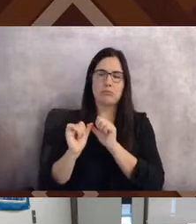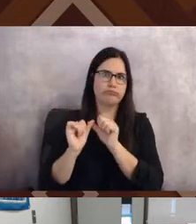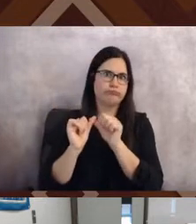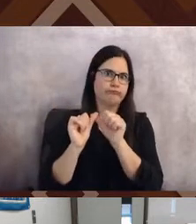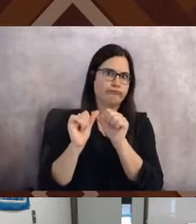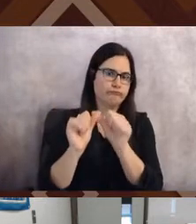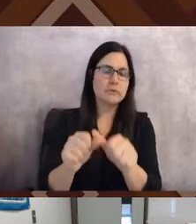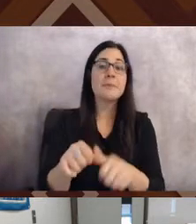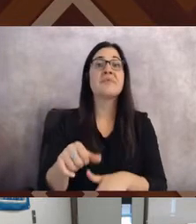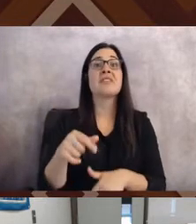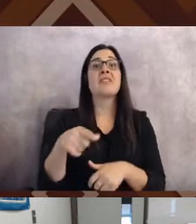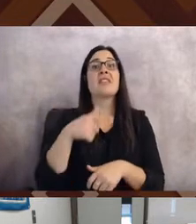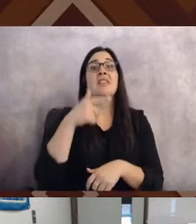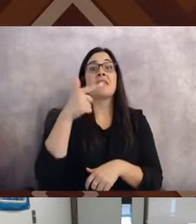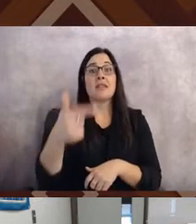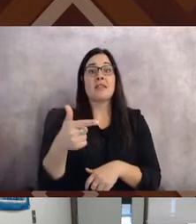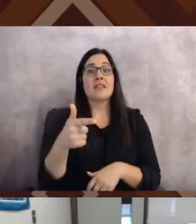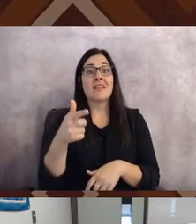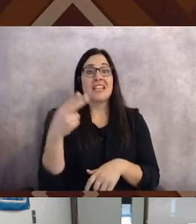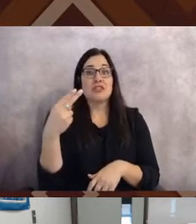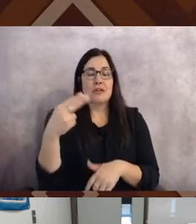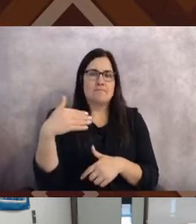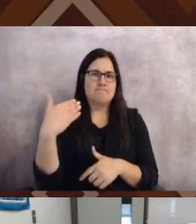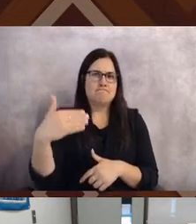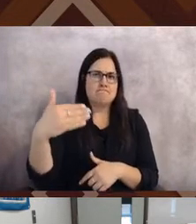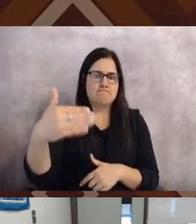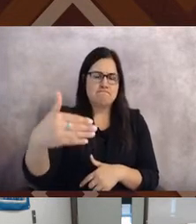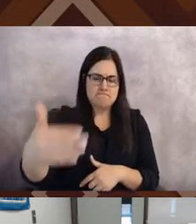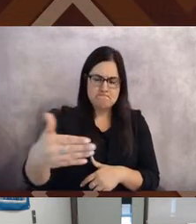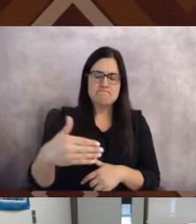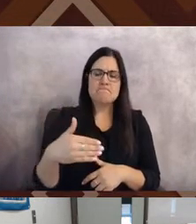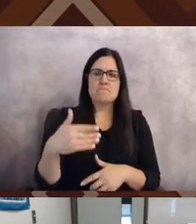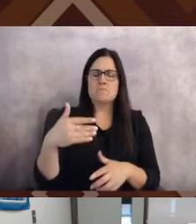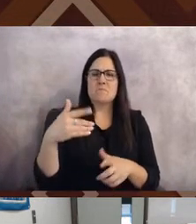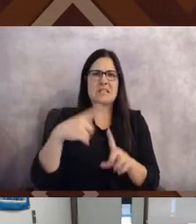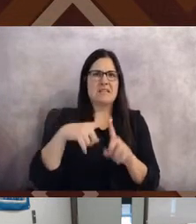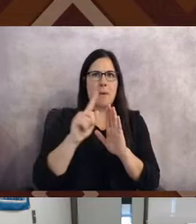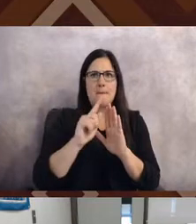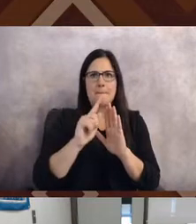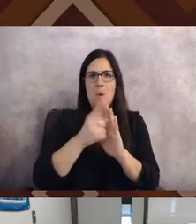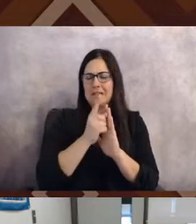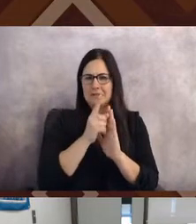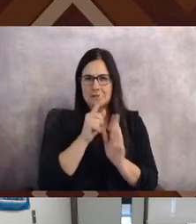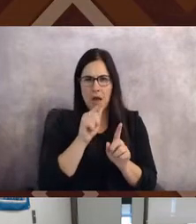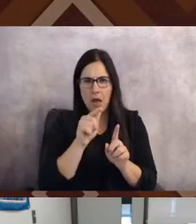And then moving through history just always you know, all these different moments against all of these different groups